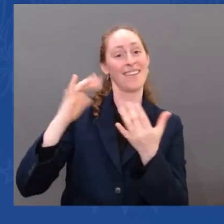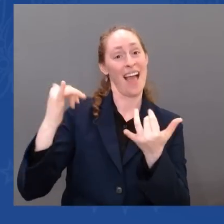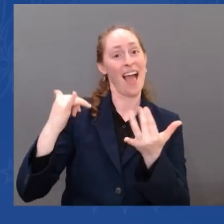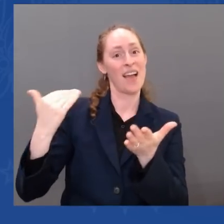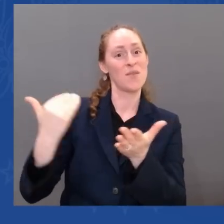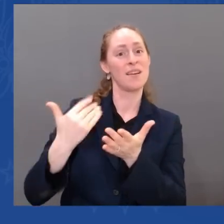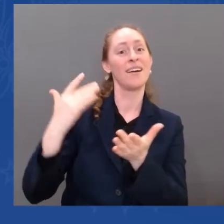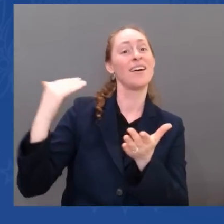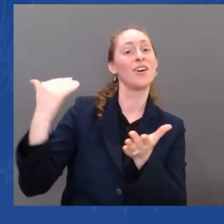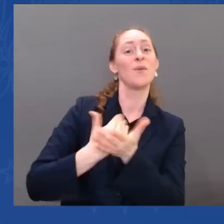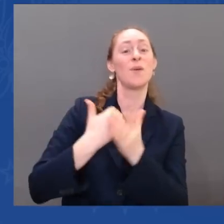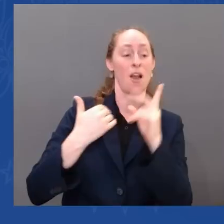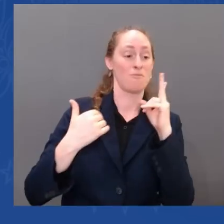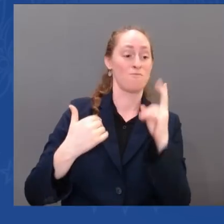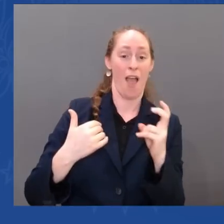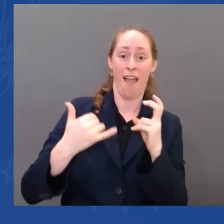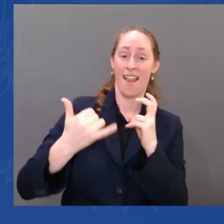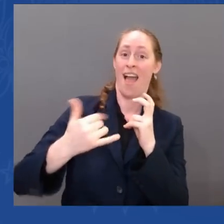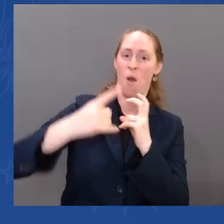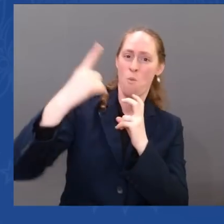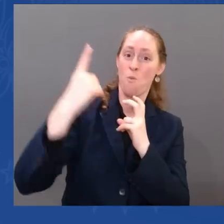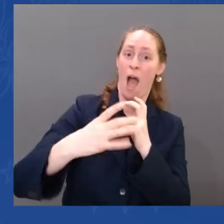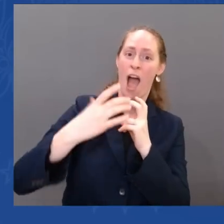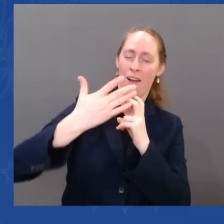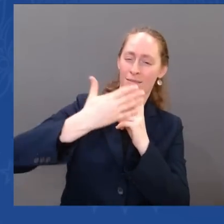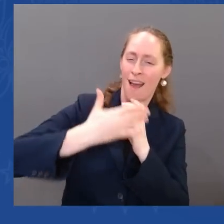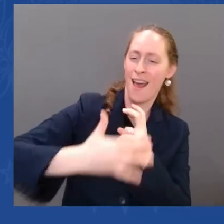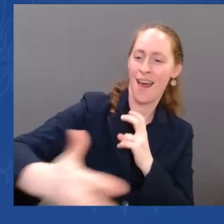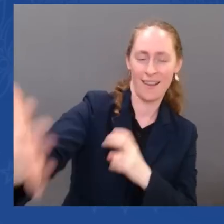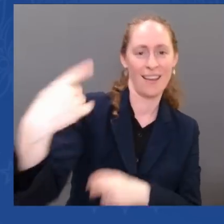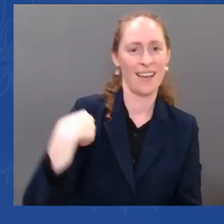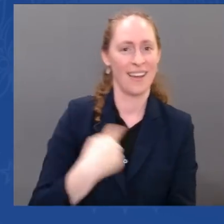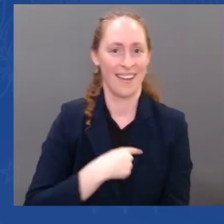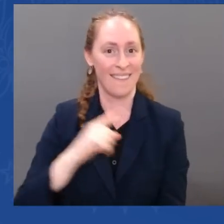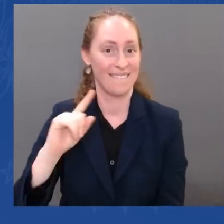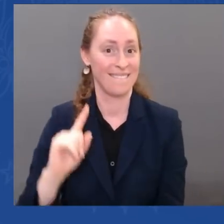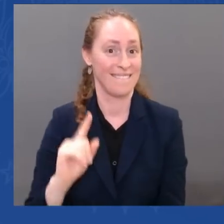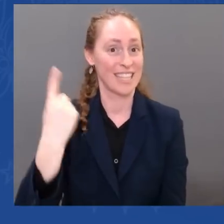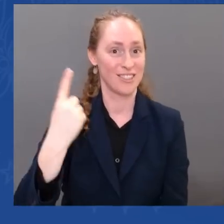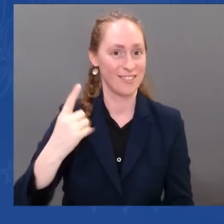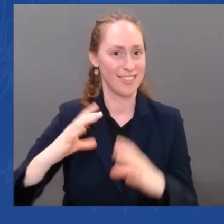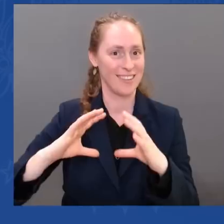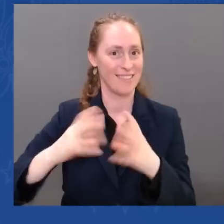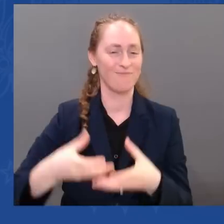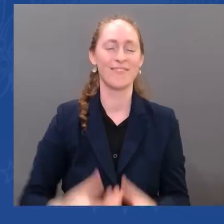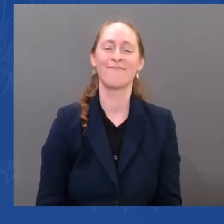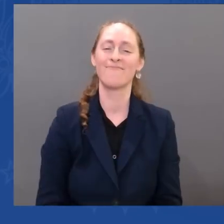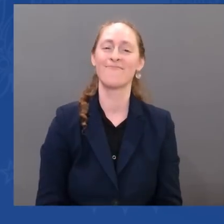It's no exaggeration to say that today our friendship and partnership and our alliance is closer and stronger